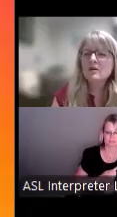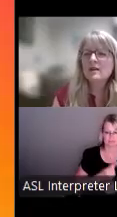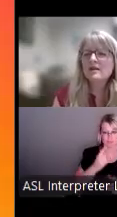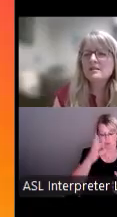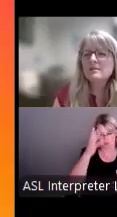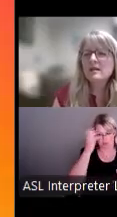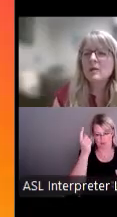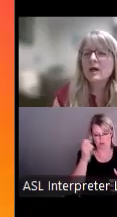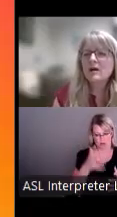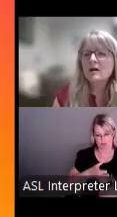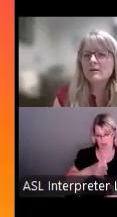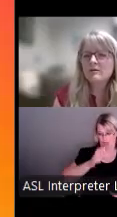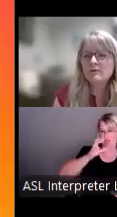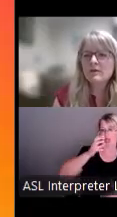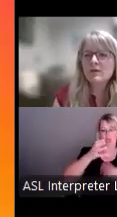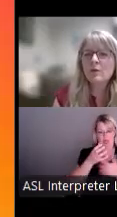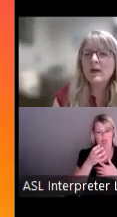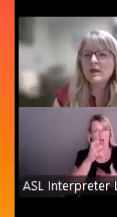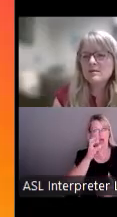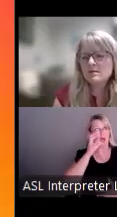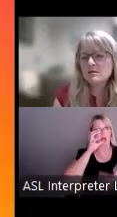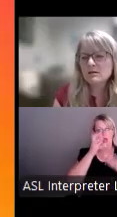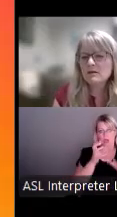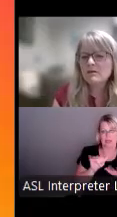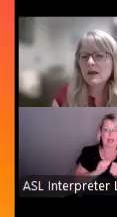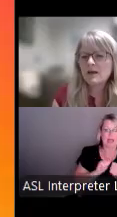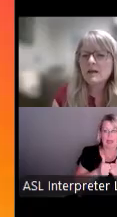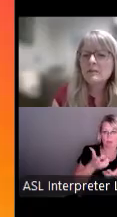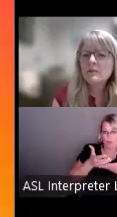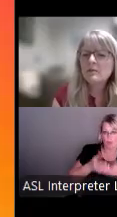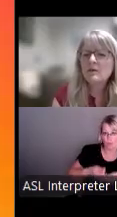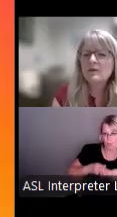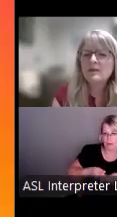starting to be aware of the weight of that cup with the